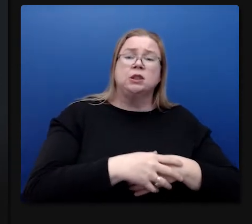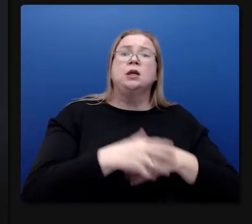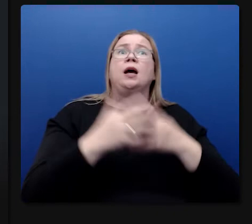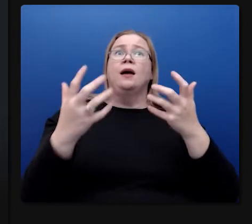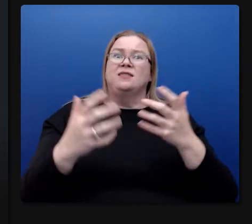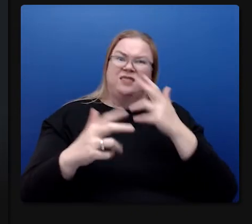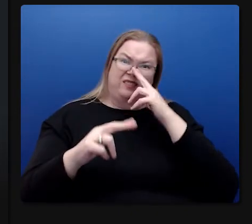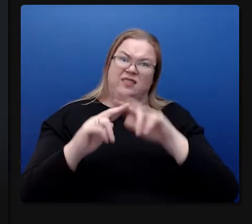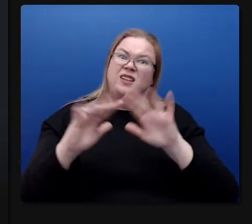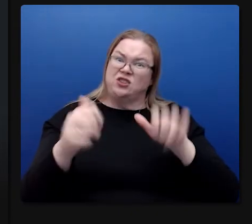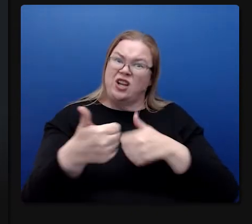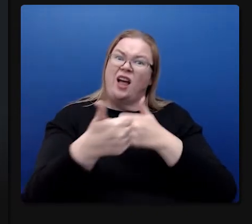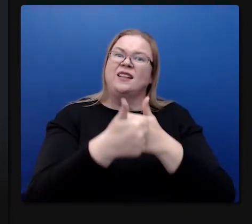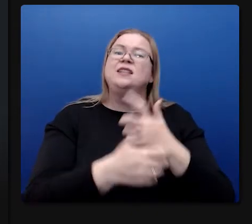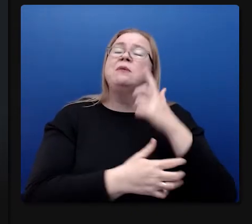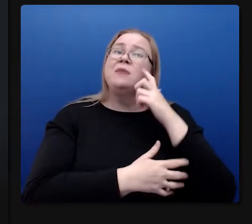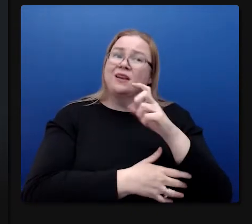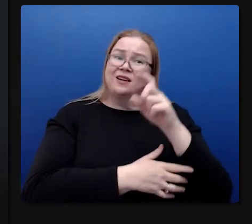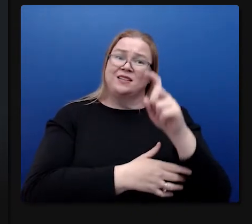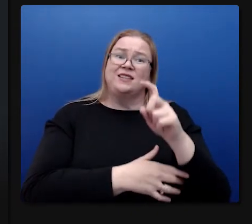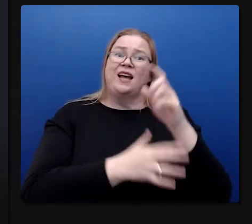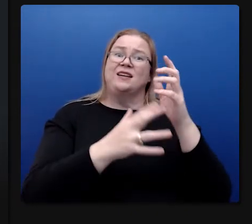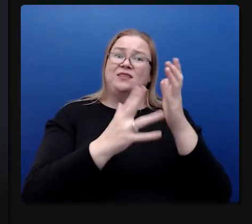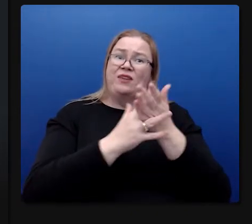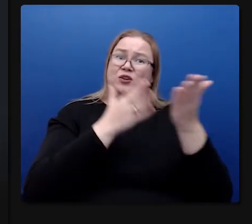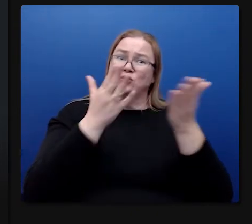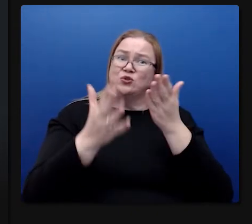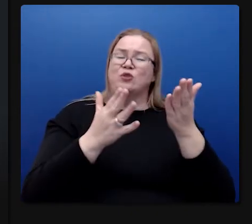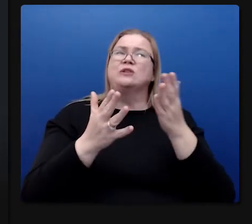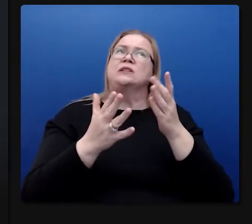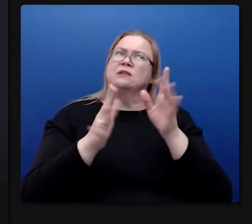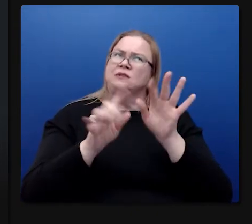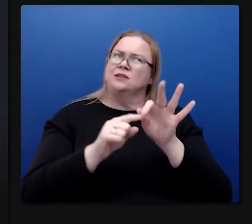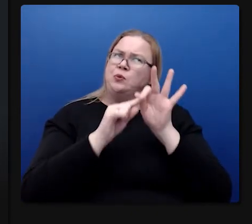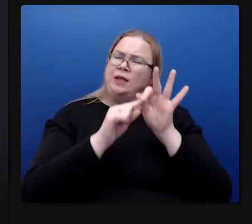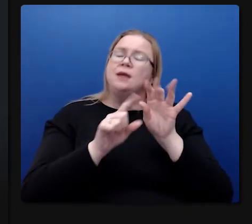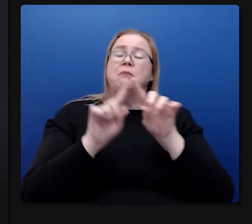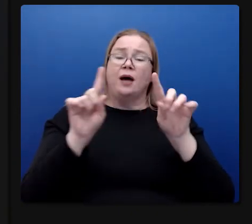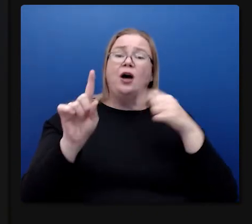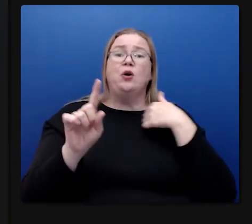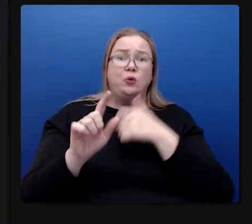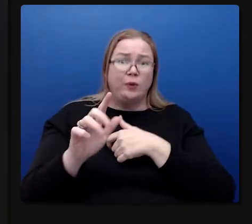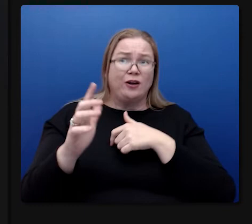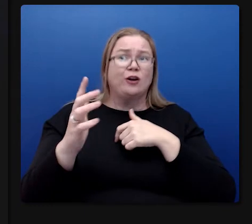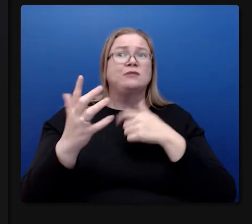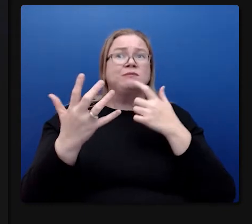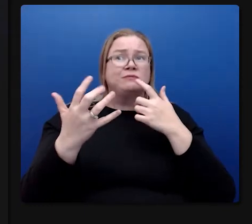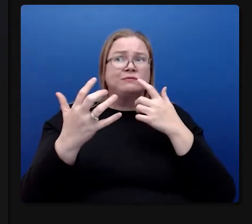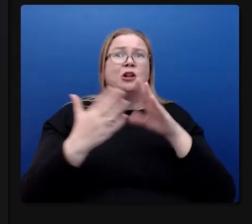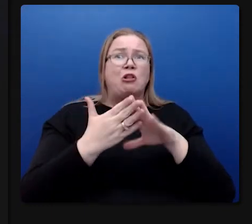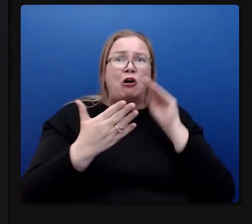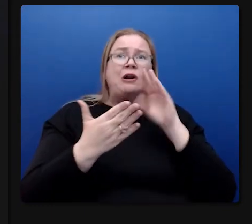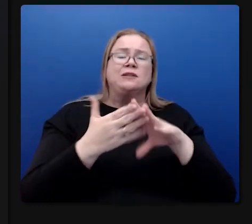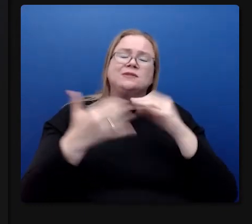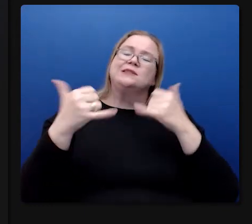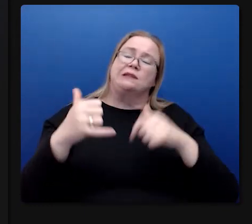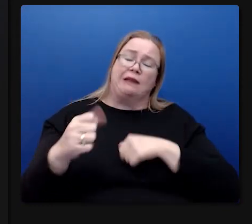And it's a fun challenge because xCloud service are rather unique. But we're getting there, and we still very much have that commitment